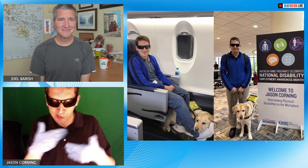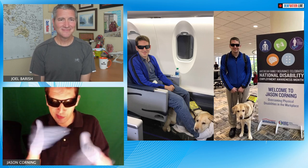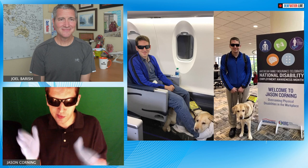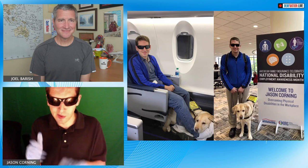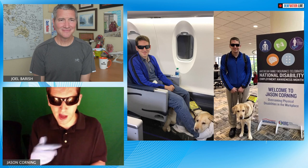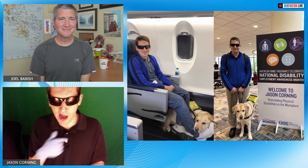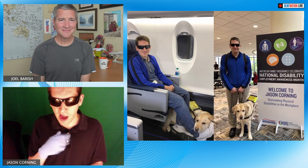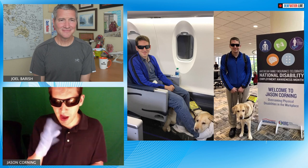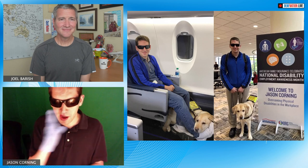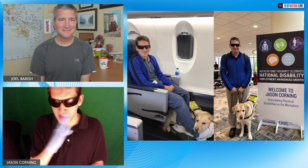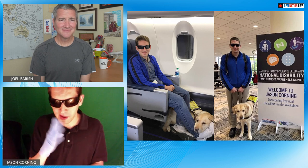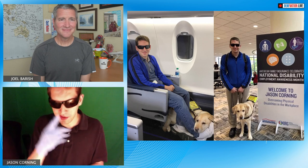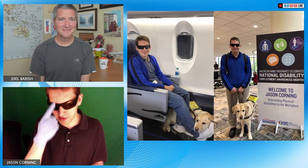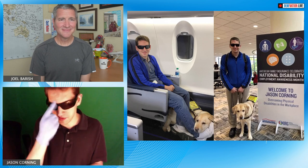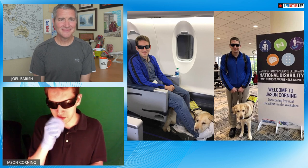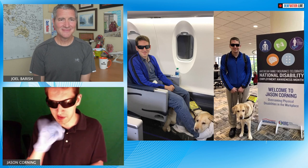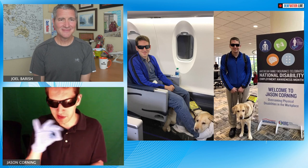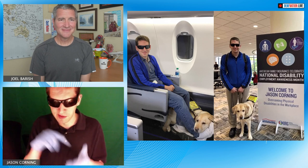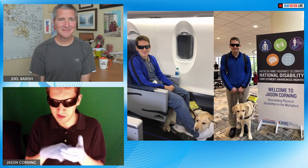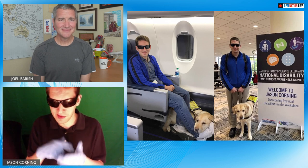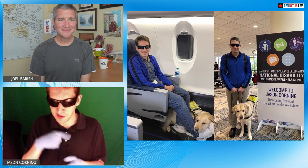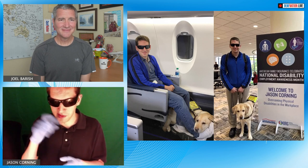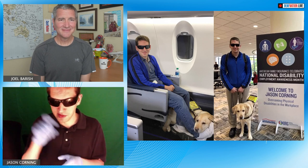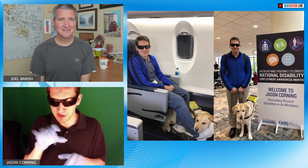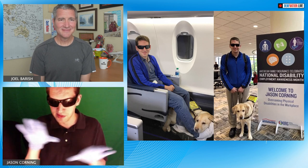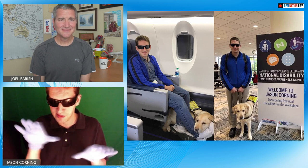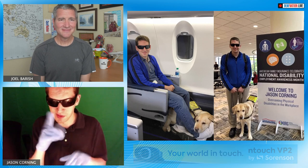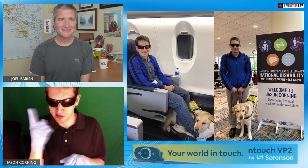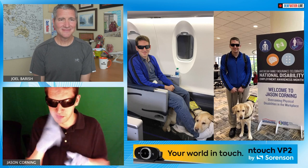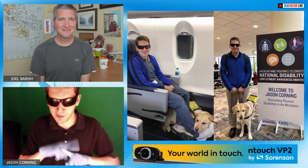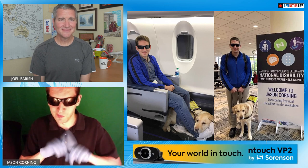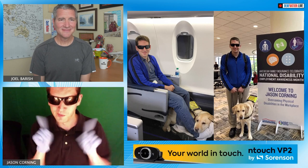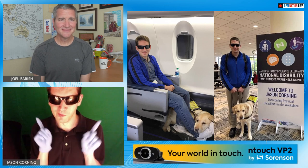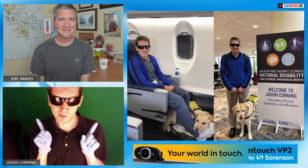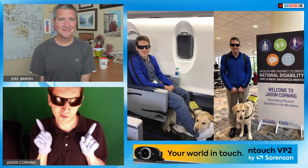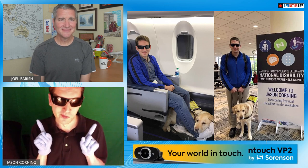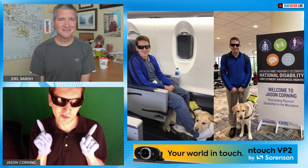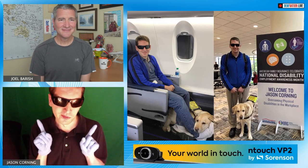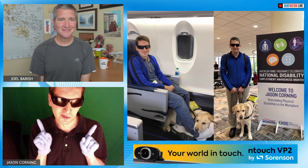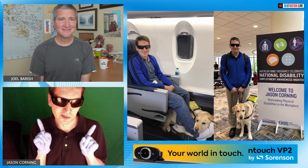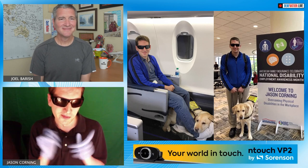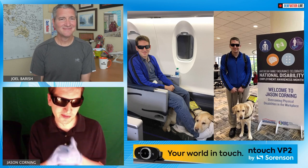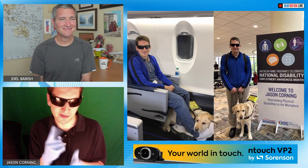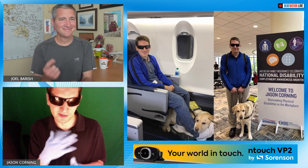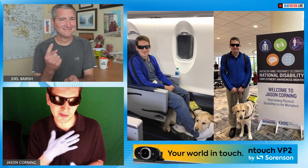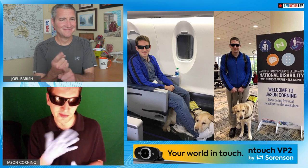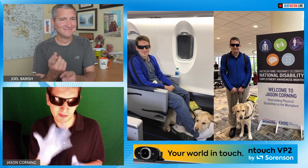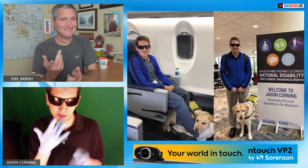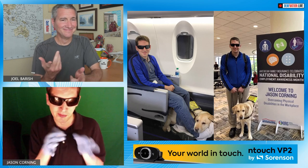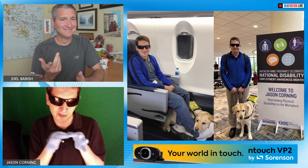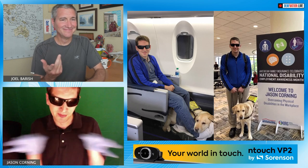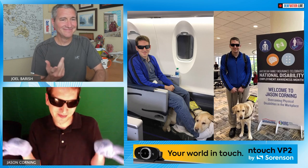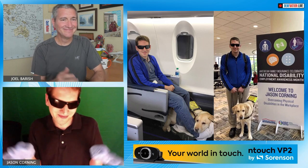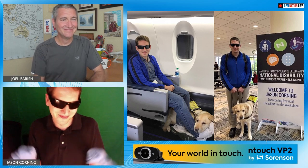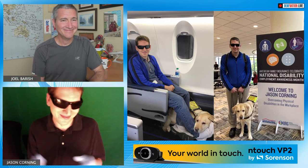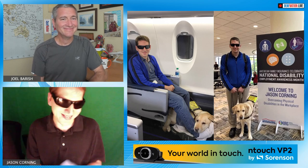saying I never thought of this and I need to do something different that is my favorite quote